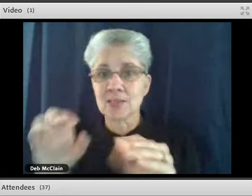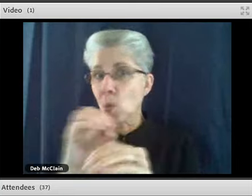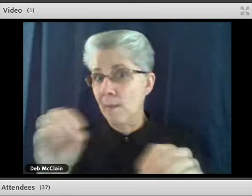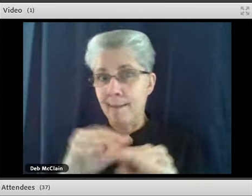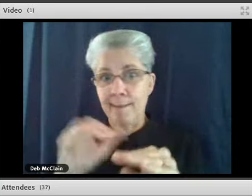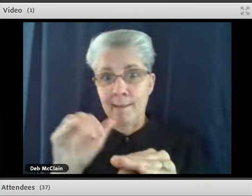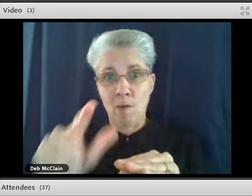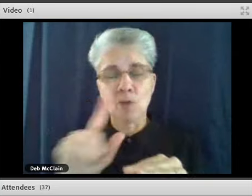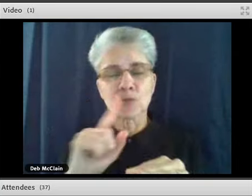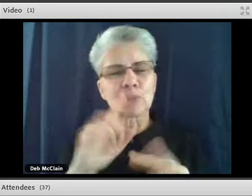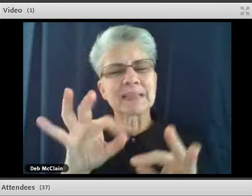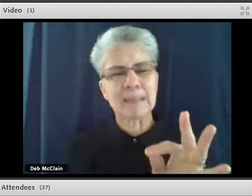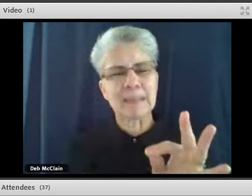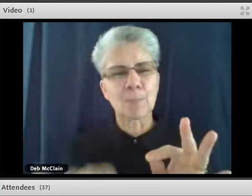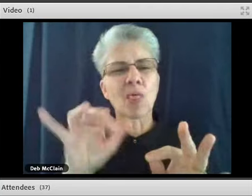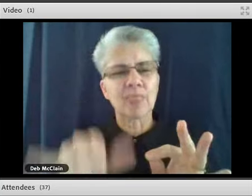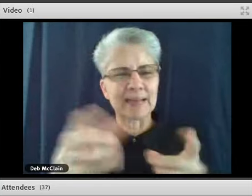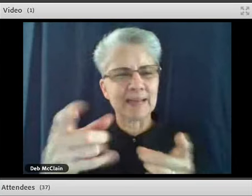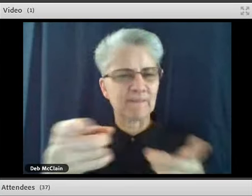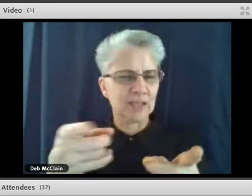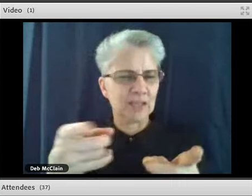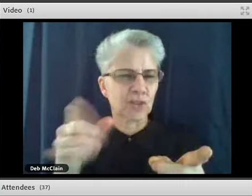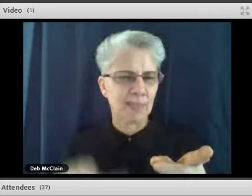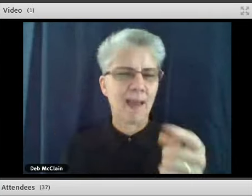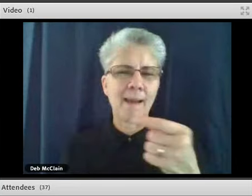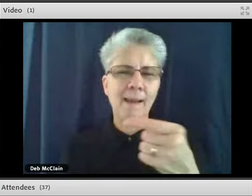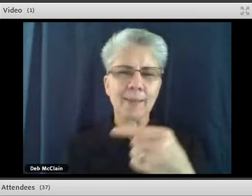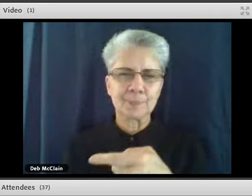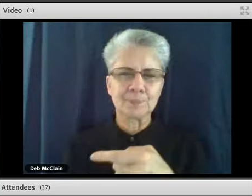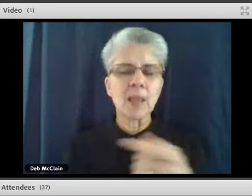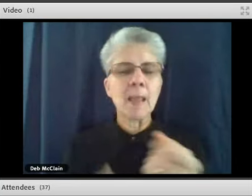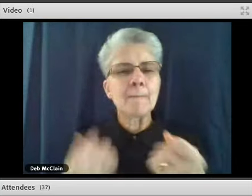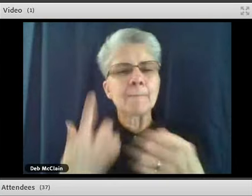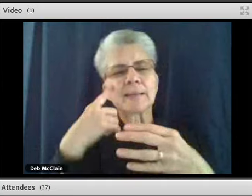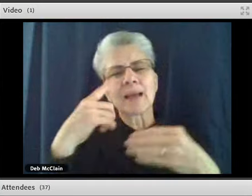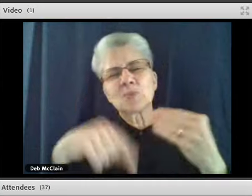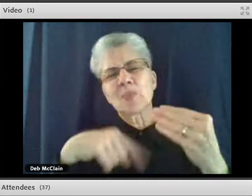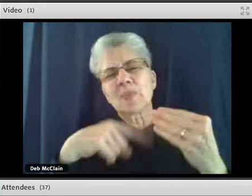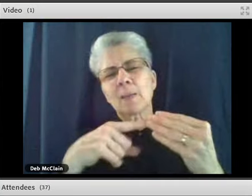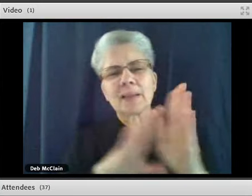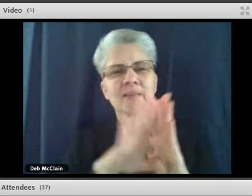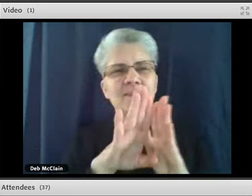and those that have restricted access, or none at all. So, very simple -- simple definition.